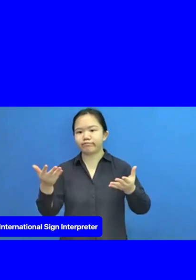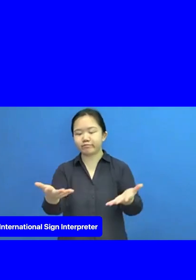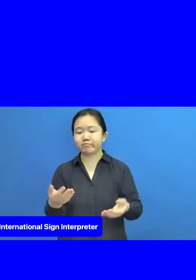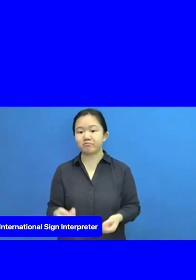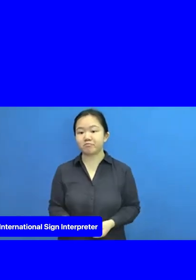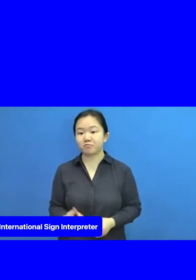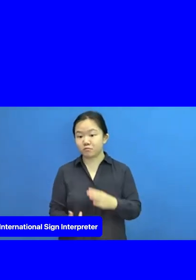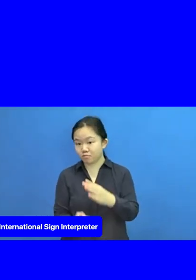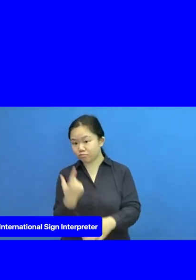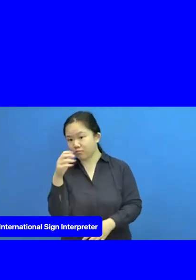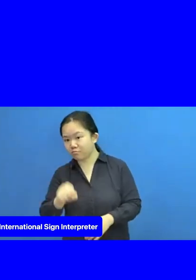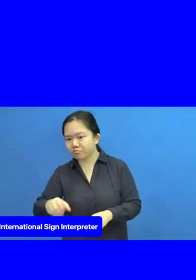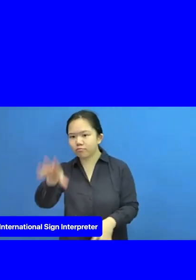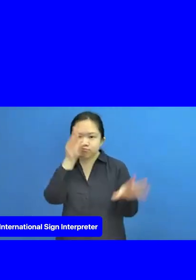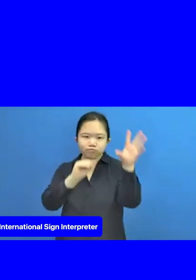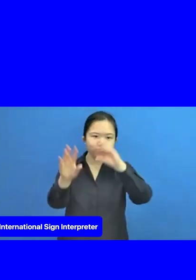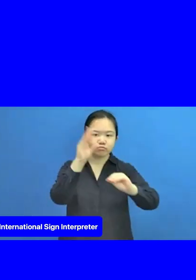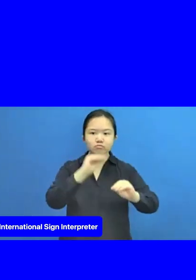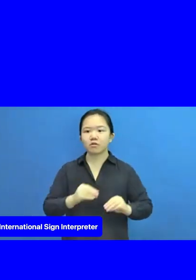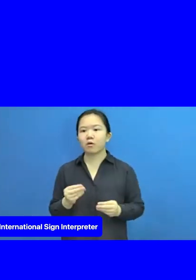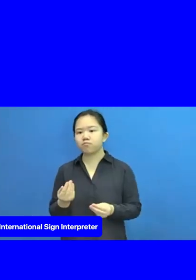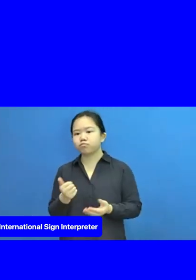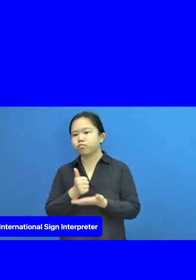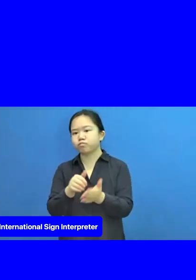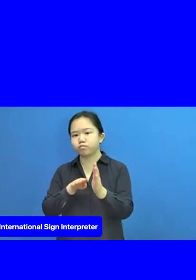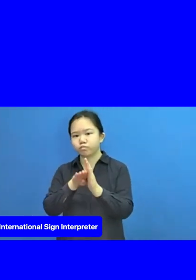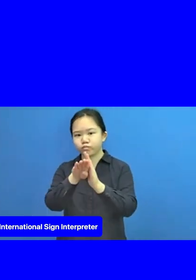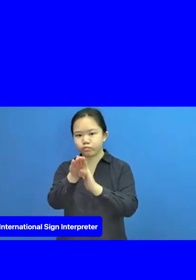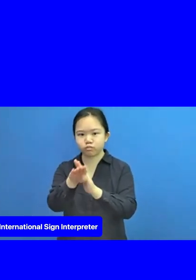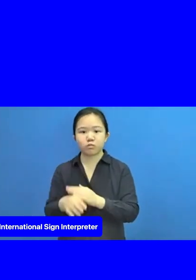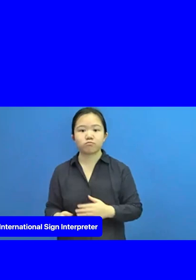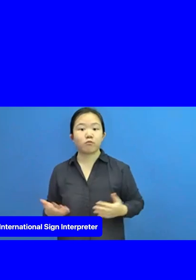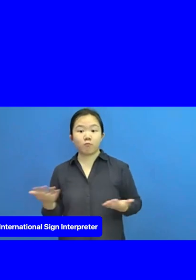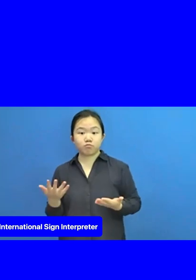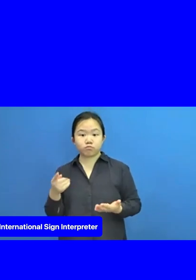this collective learning and development trajectory. Now I give the floor to Eva Broberg.